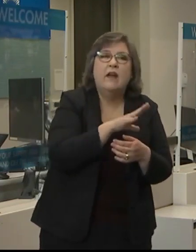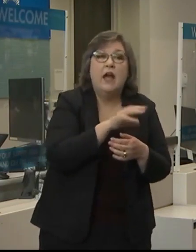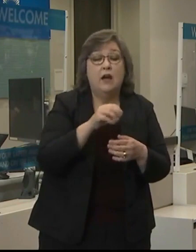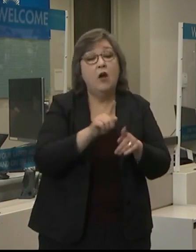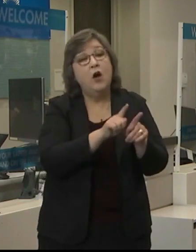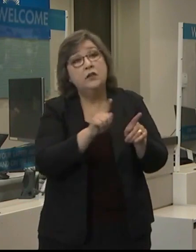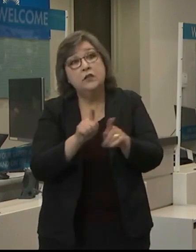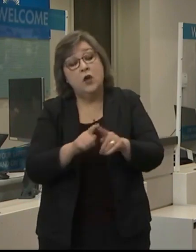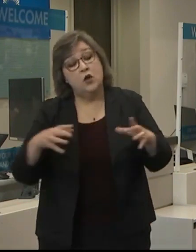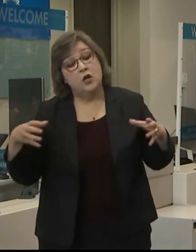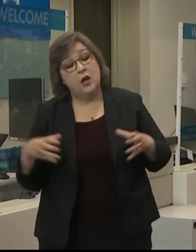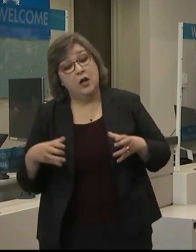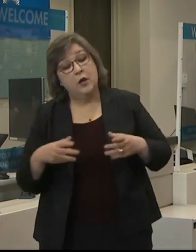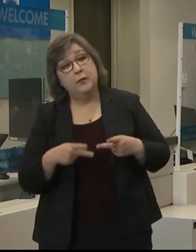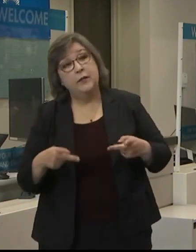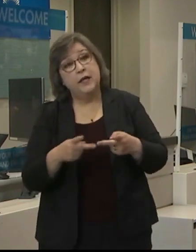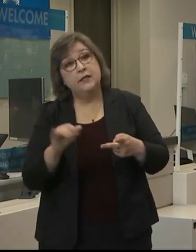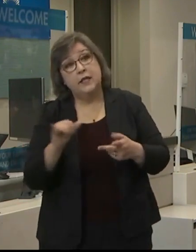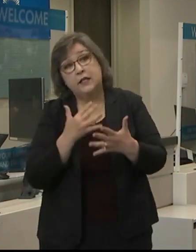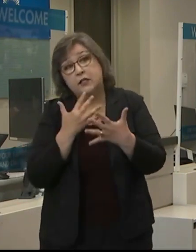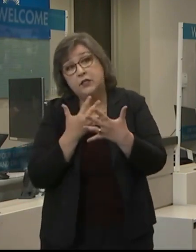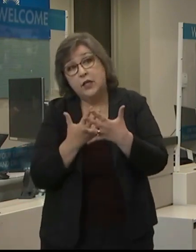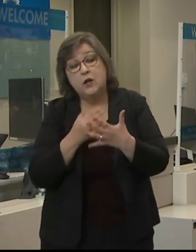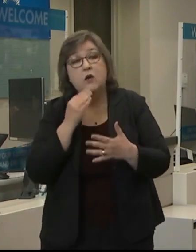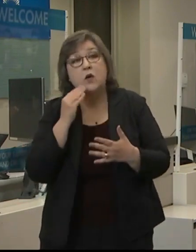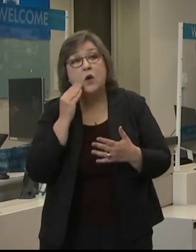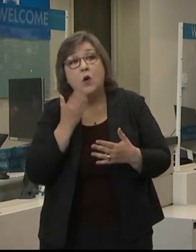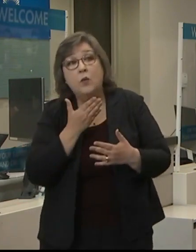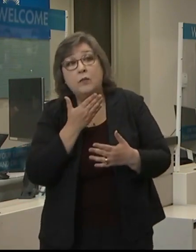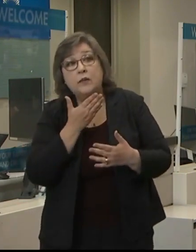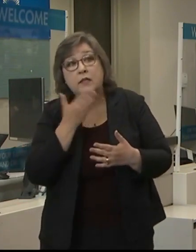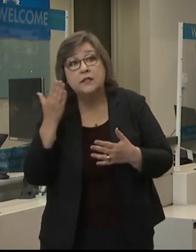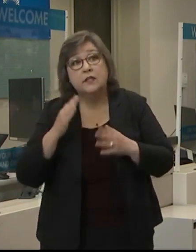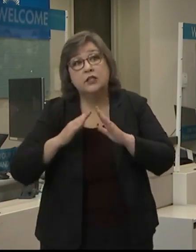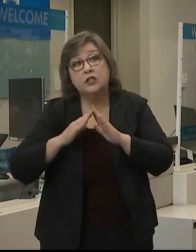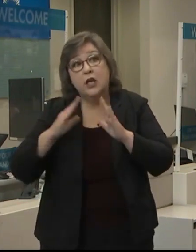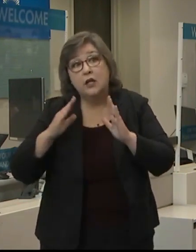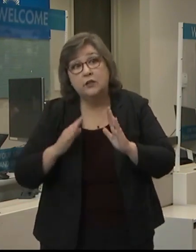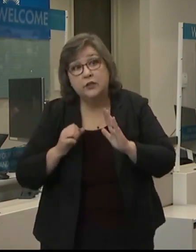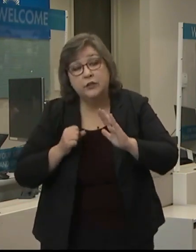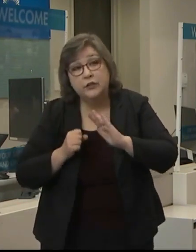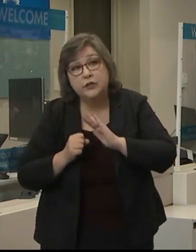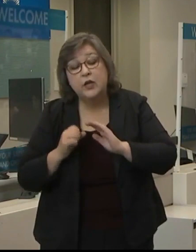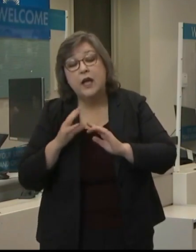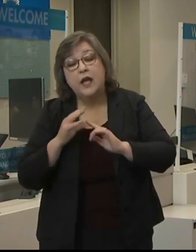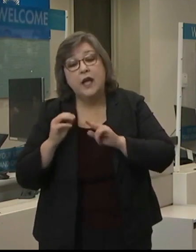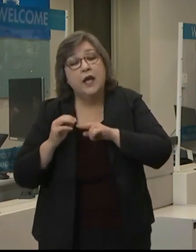jails, homeless shelters. We are now asking for that verification no longer